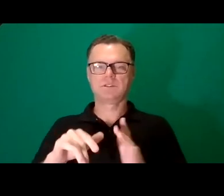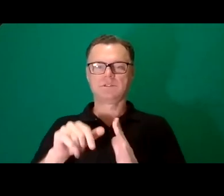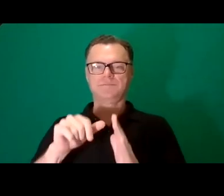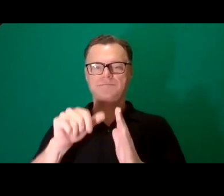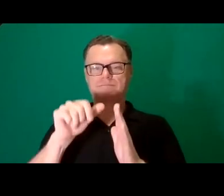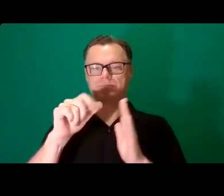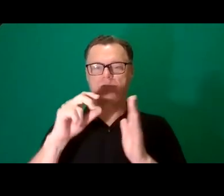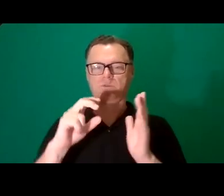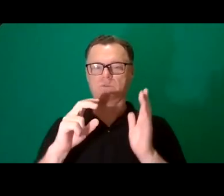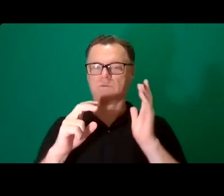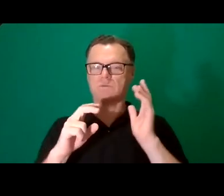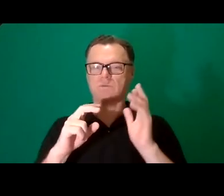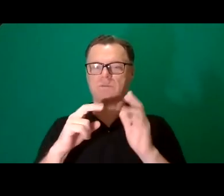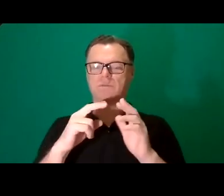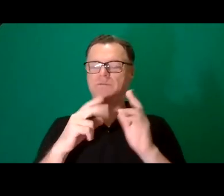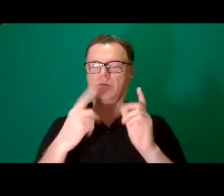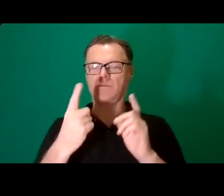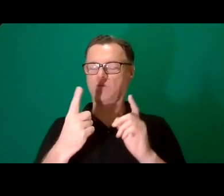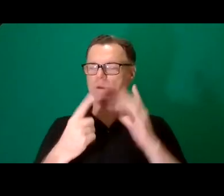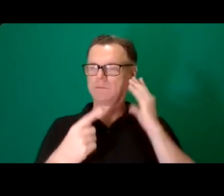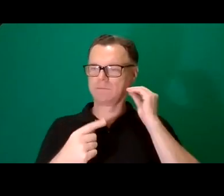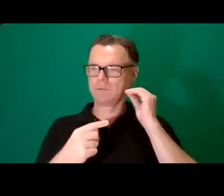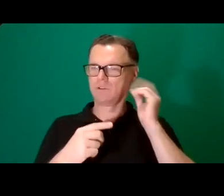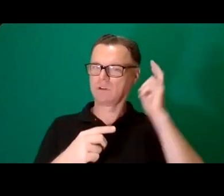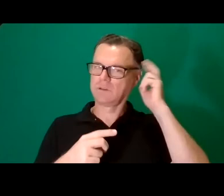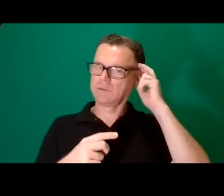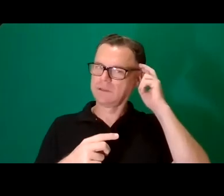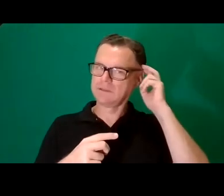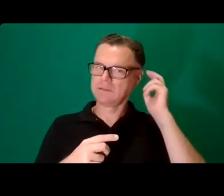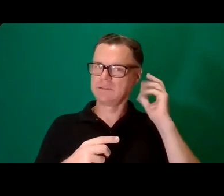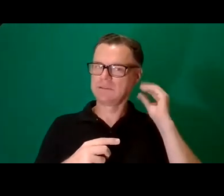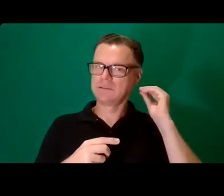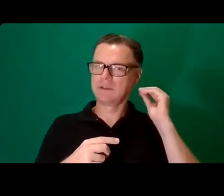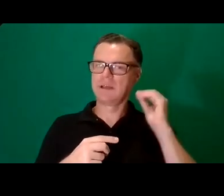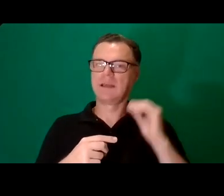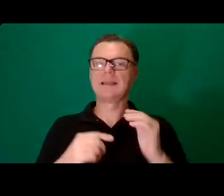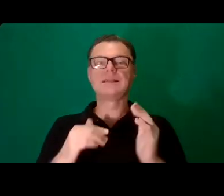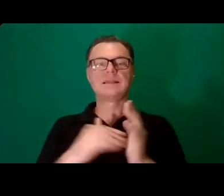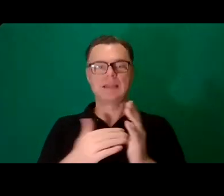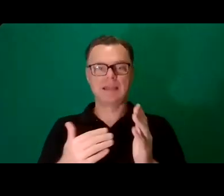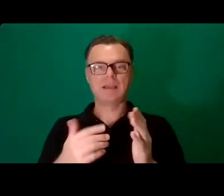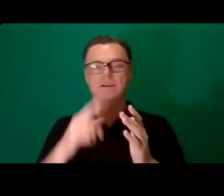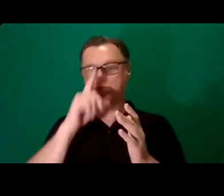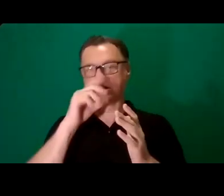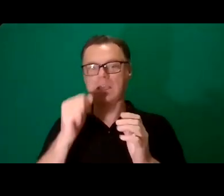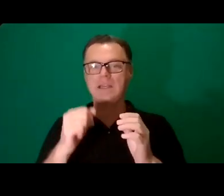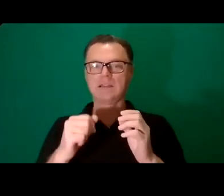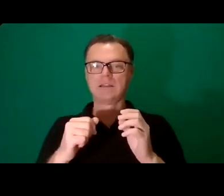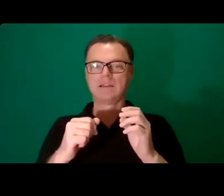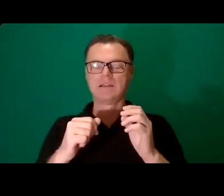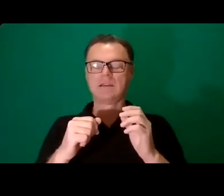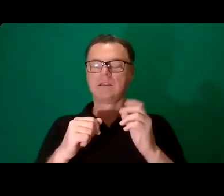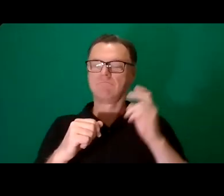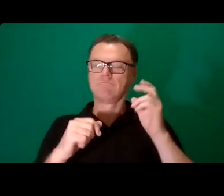for unilateral hearing loss. That's something that happens widely now. So, I think if the